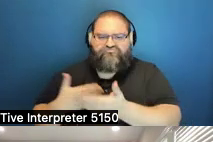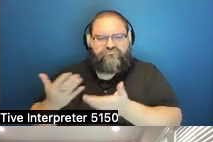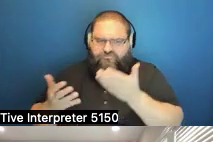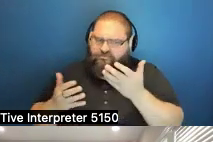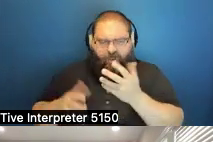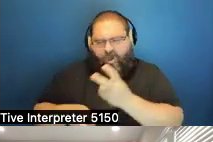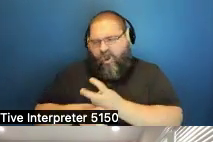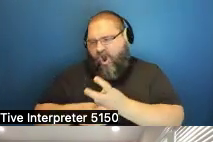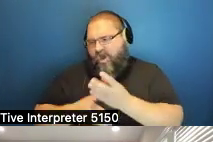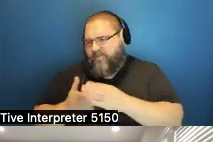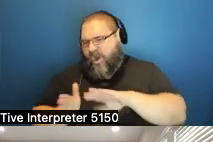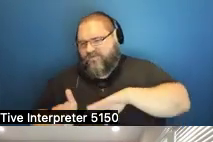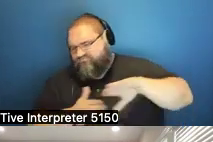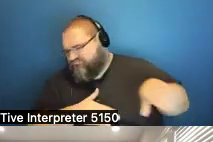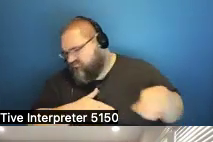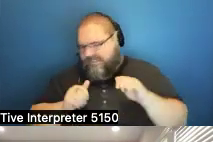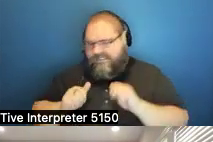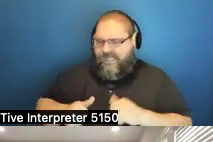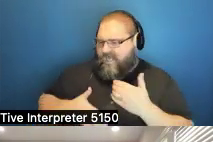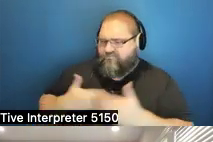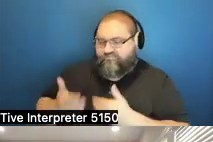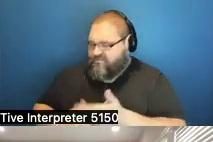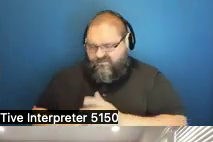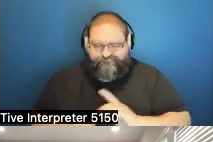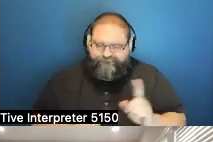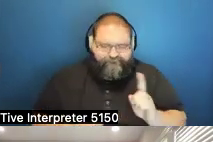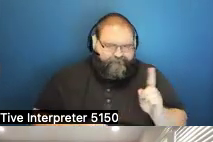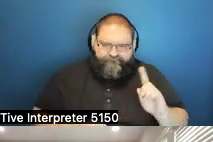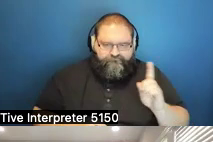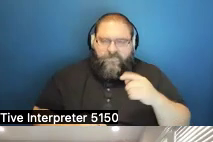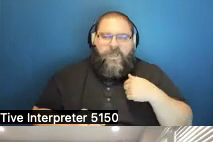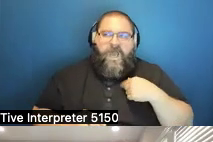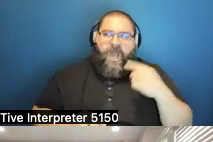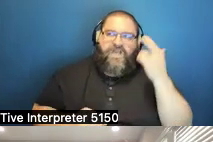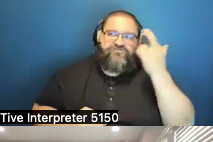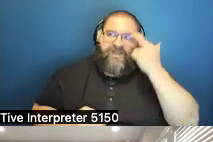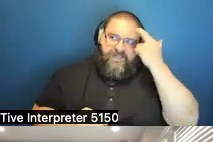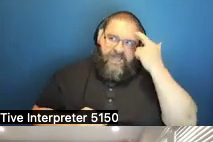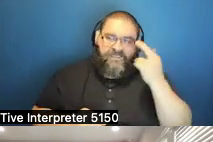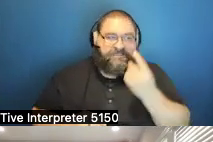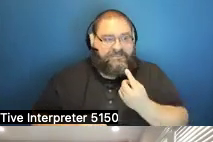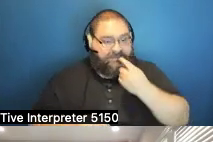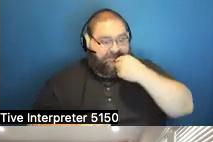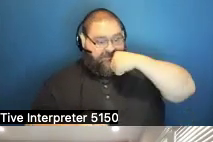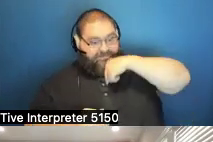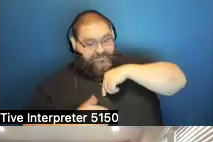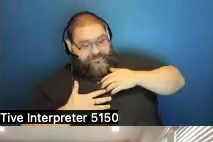19:36:16 This is when I realized that, um… 19:36:20 how much intubation affects the oral